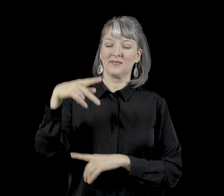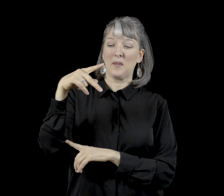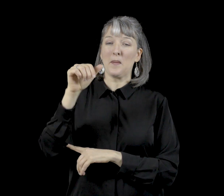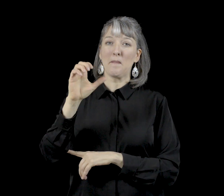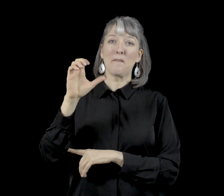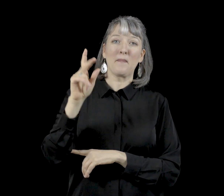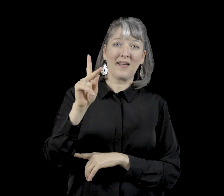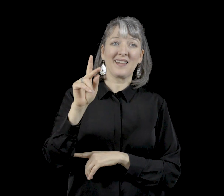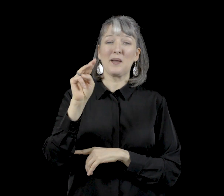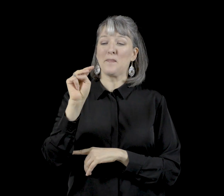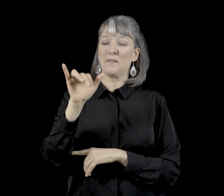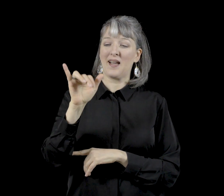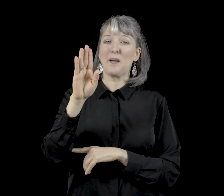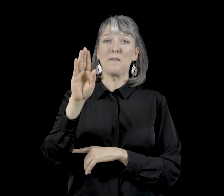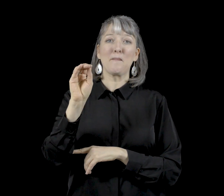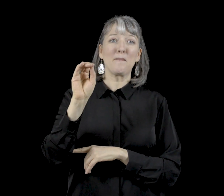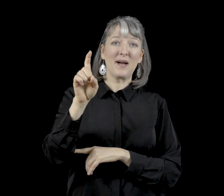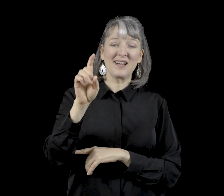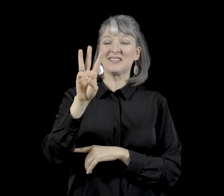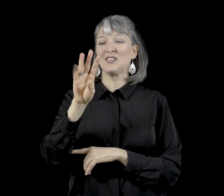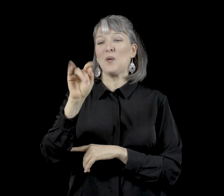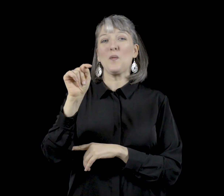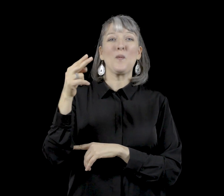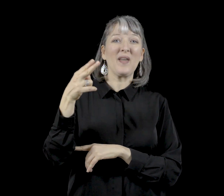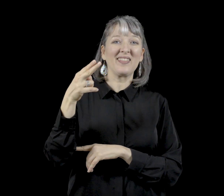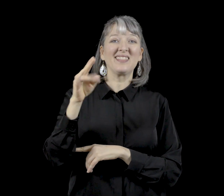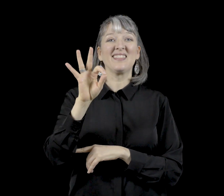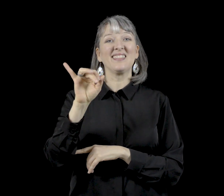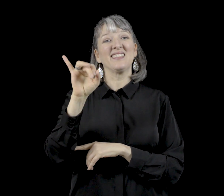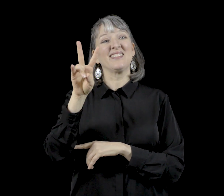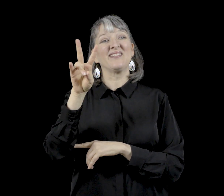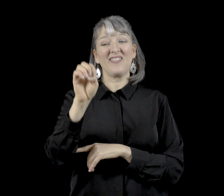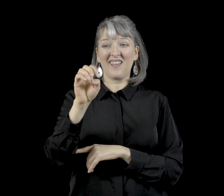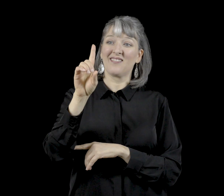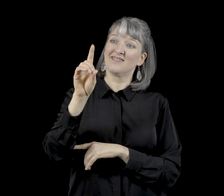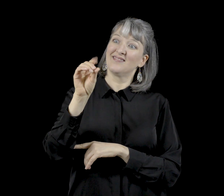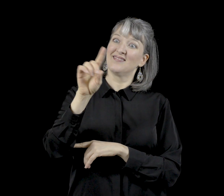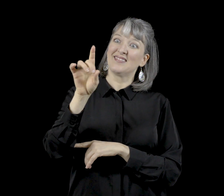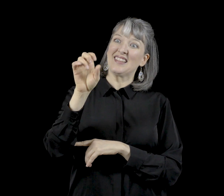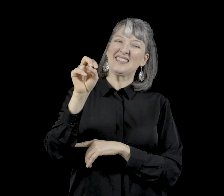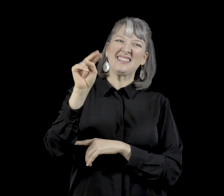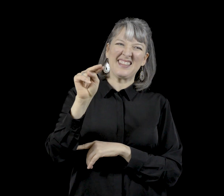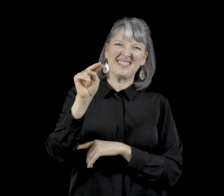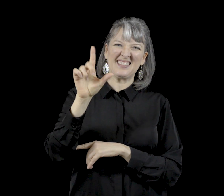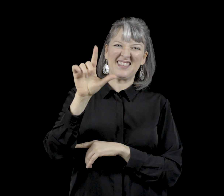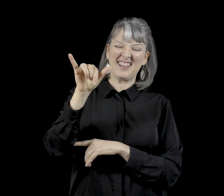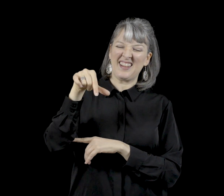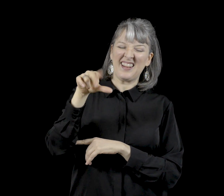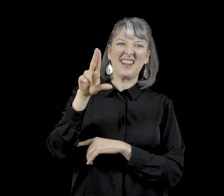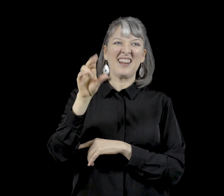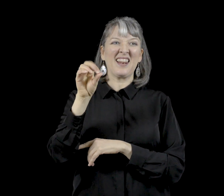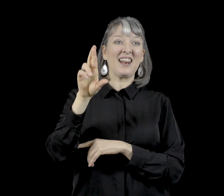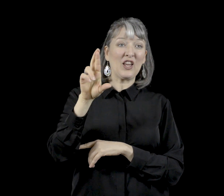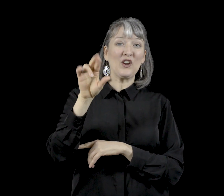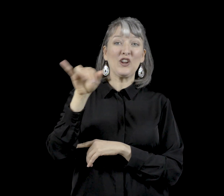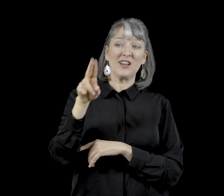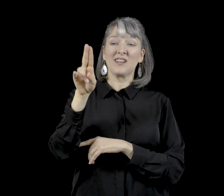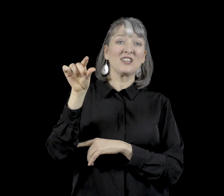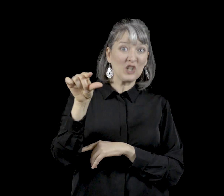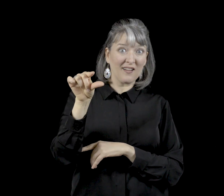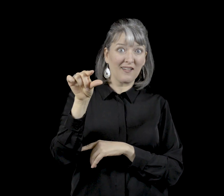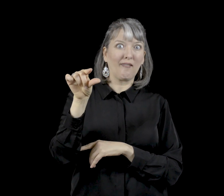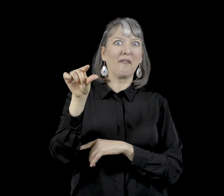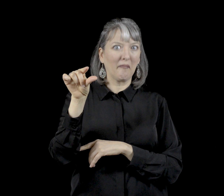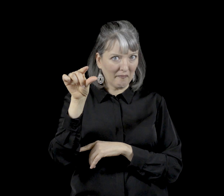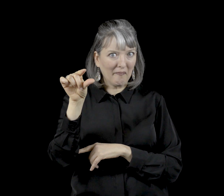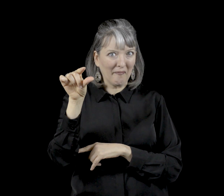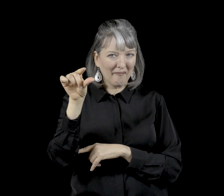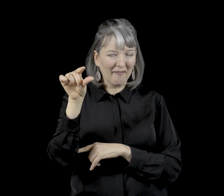Pack my box with five dozen liquor jugs.